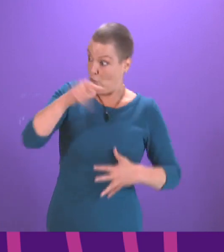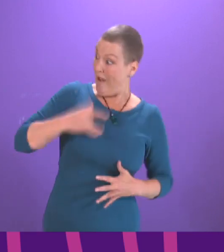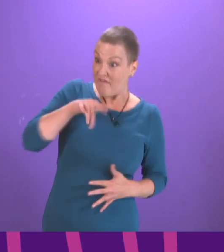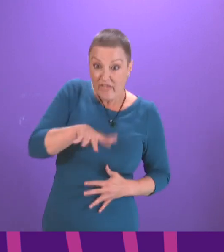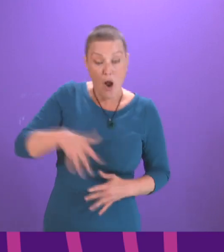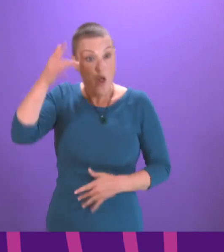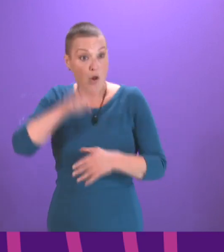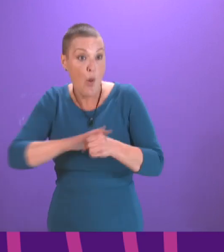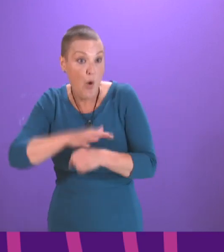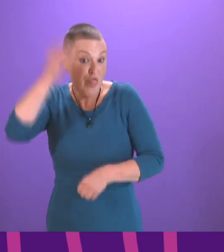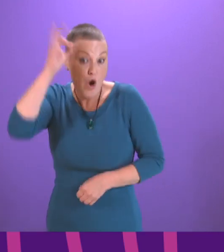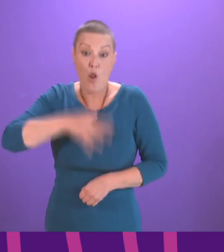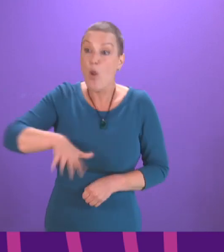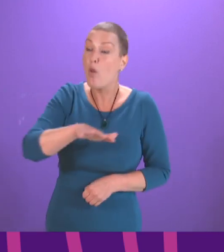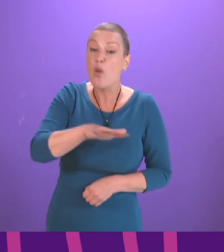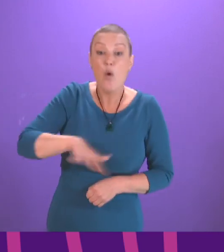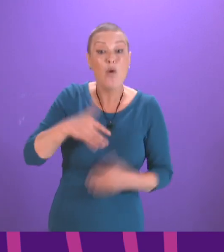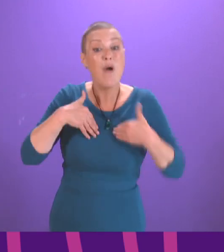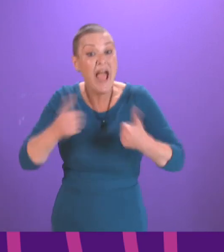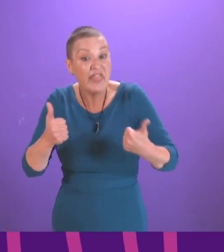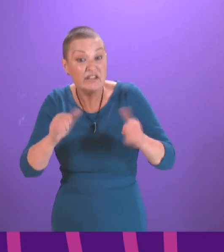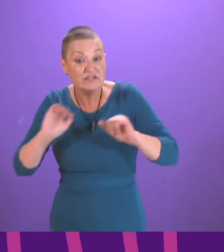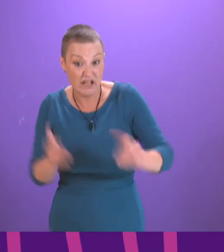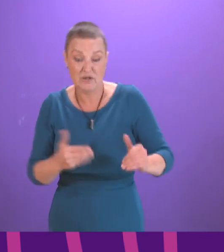the local authority, local health services and local businesses must be to bring that